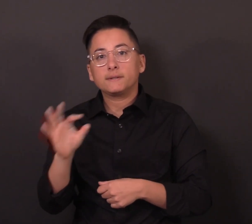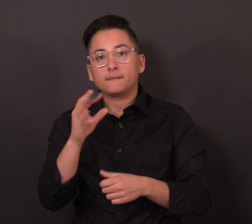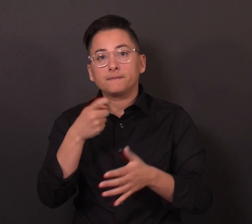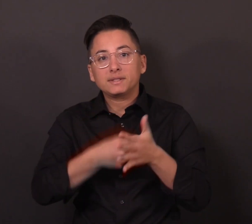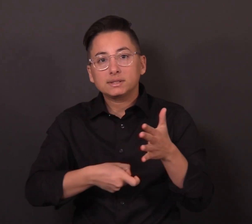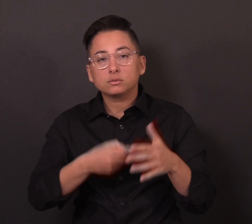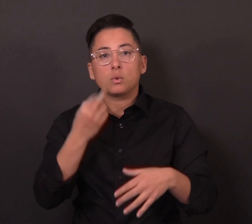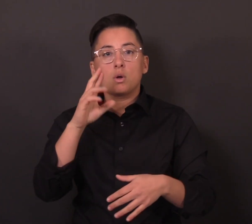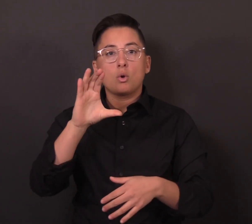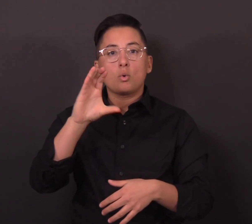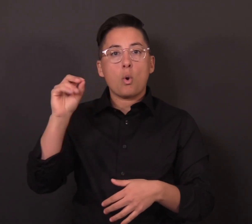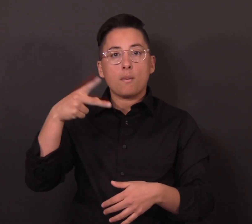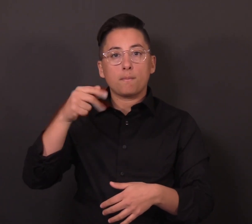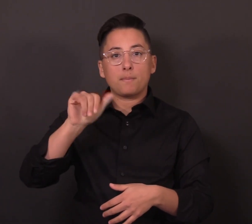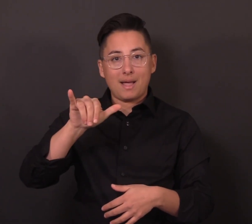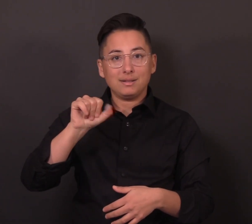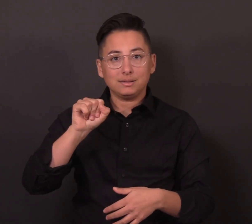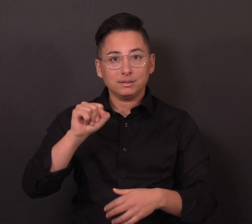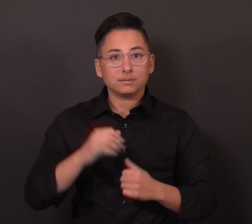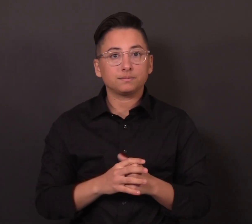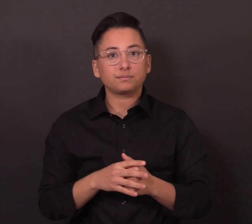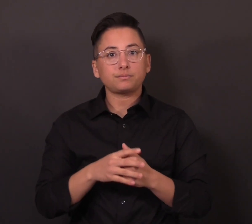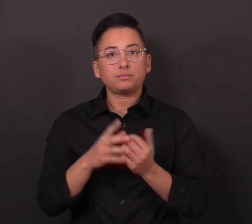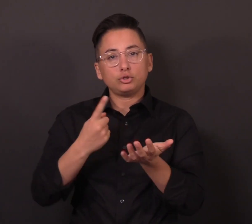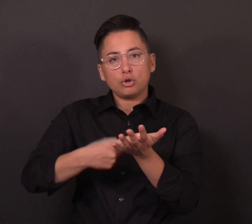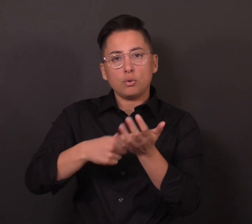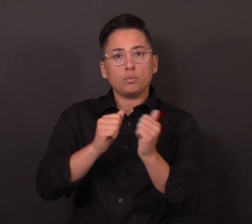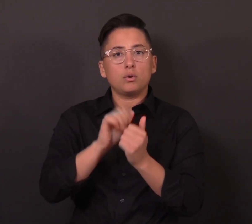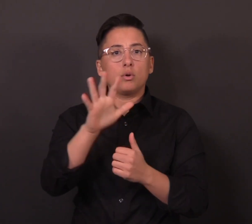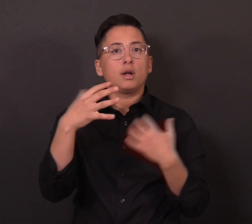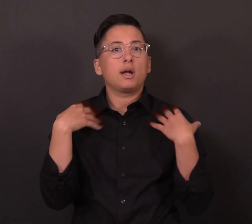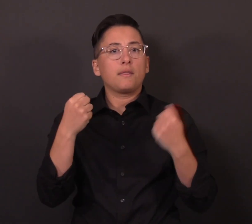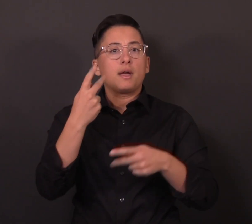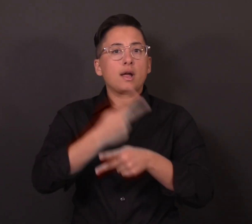pharmacist if you have any questions about costs associated with receiving a particular treatment.